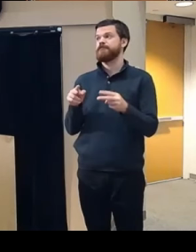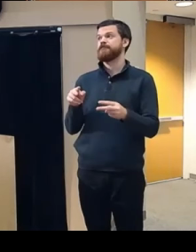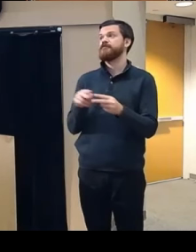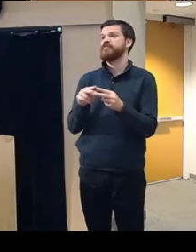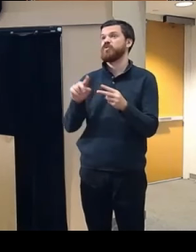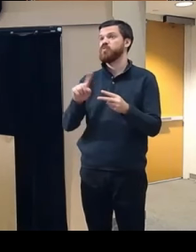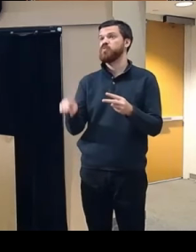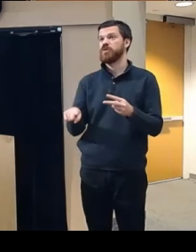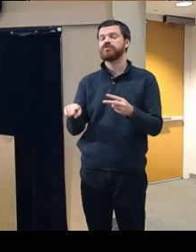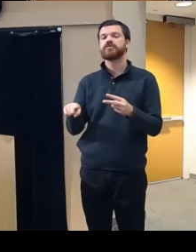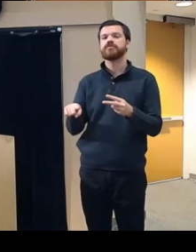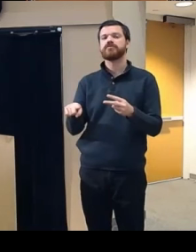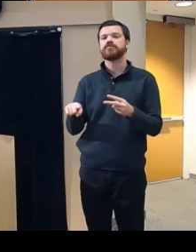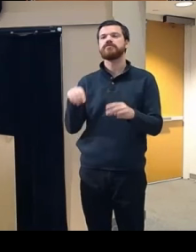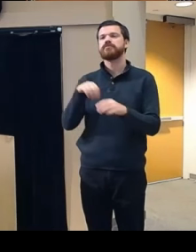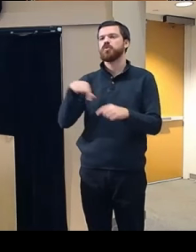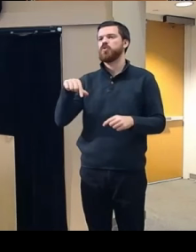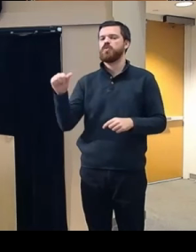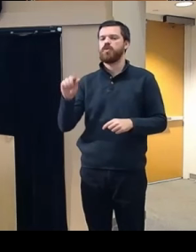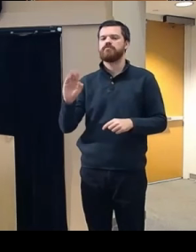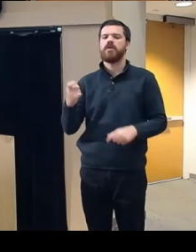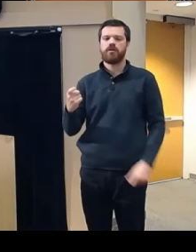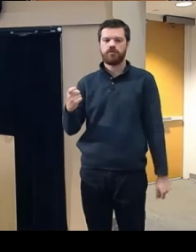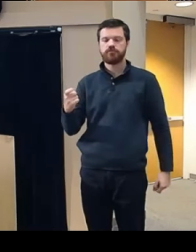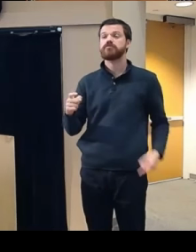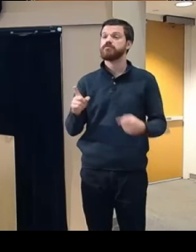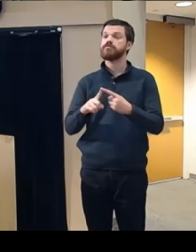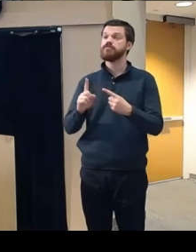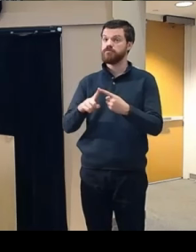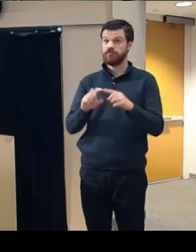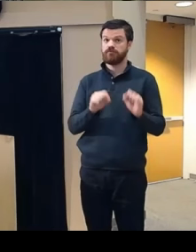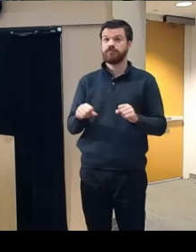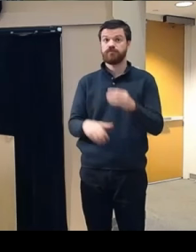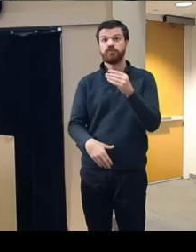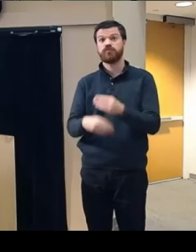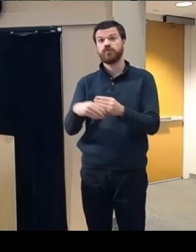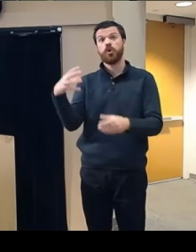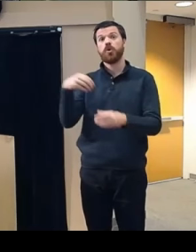questions within the Q&A box one is are there ways to include patient centered language and